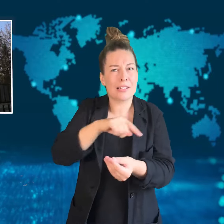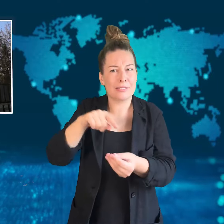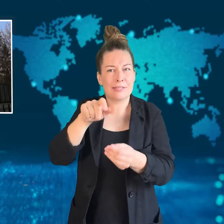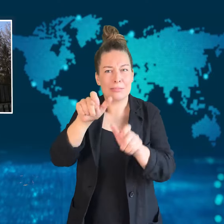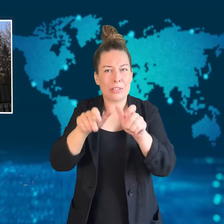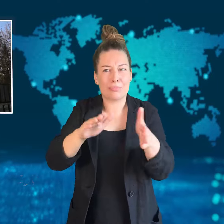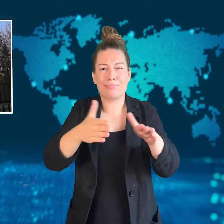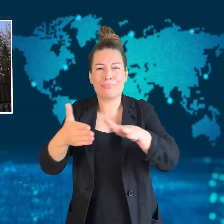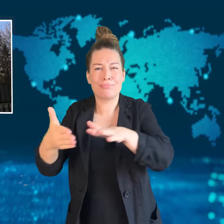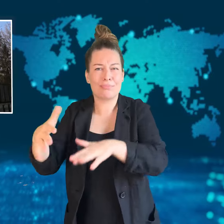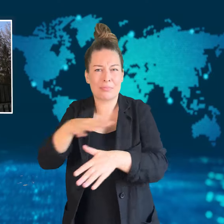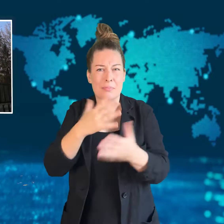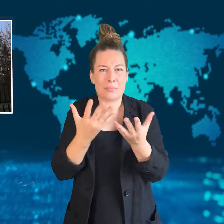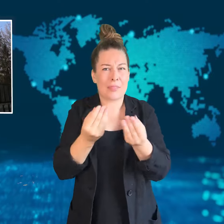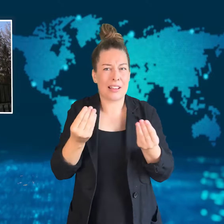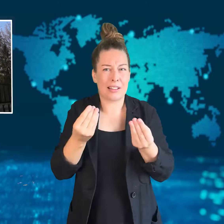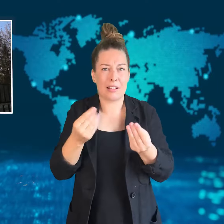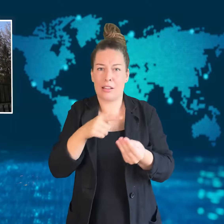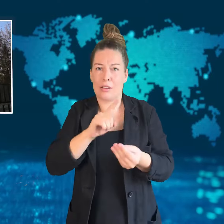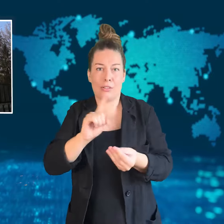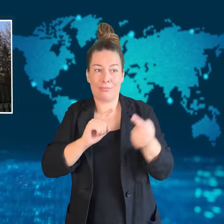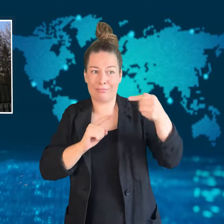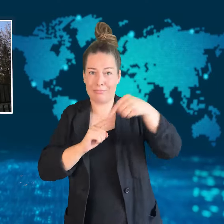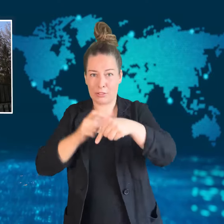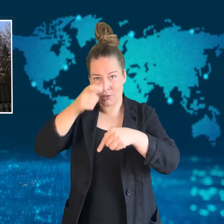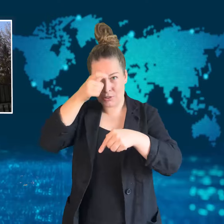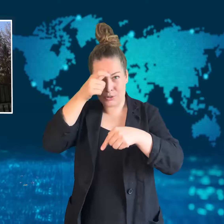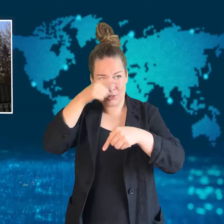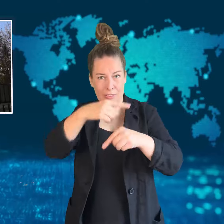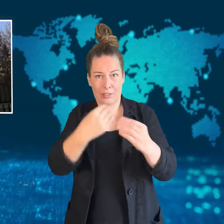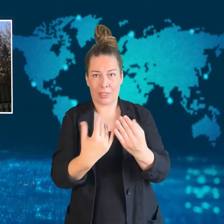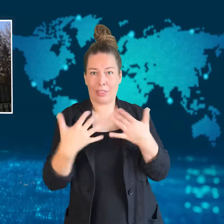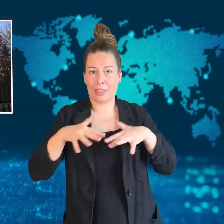Every time you step foot in these lands,